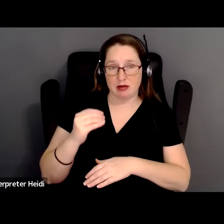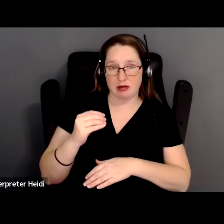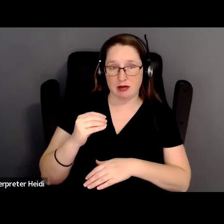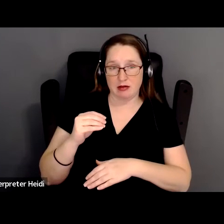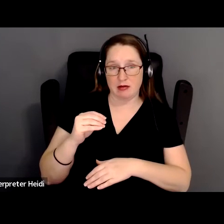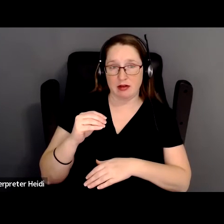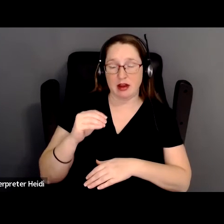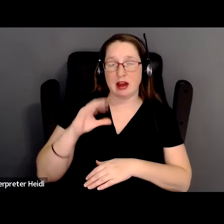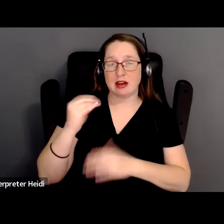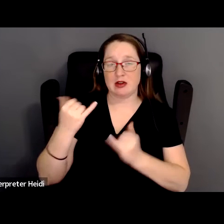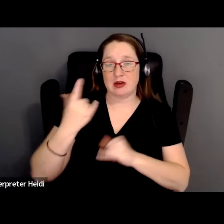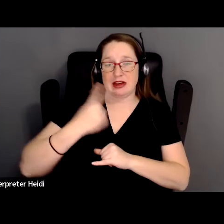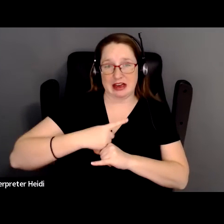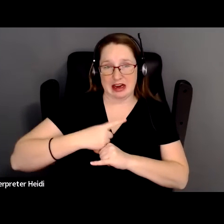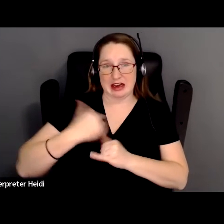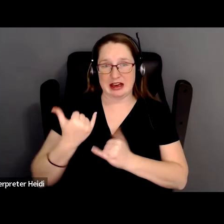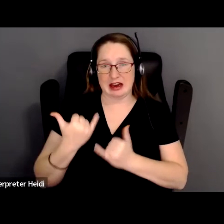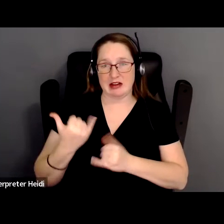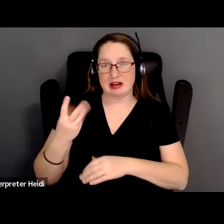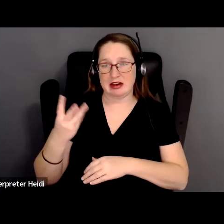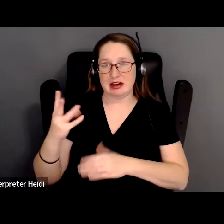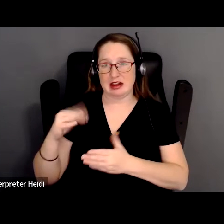and today is down to 16,200 people.